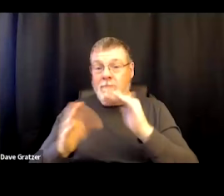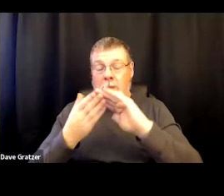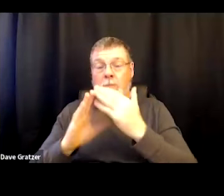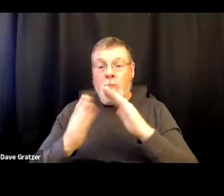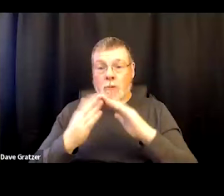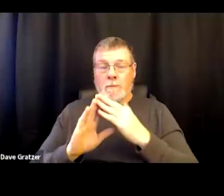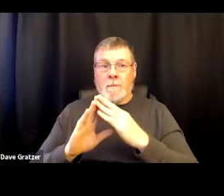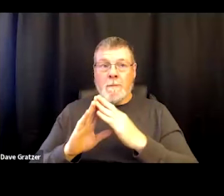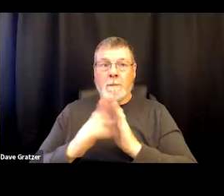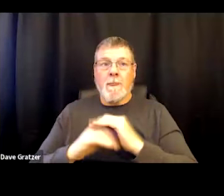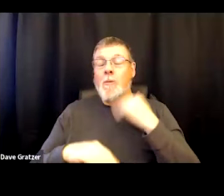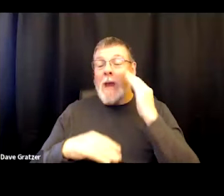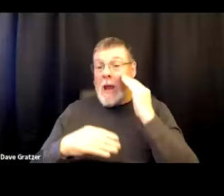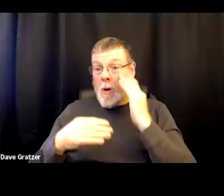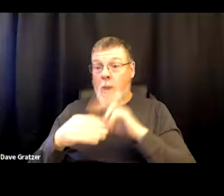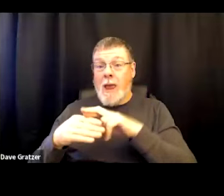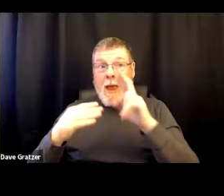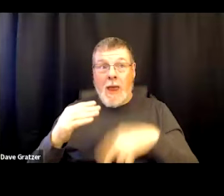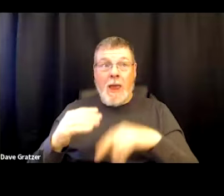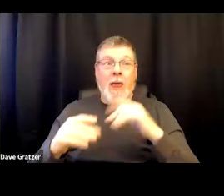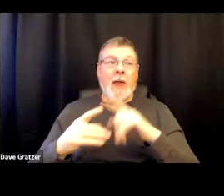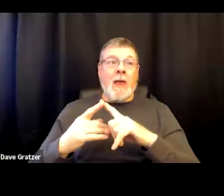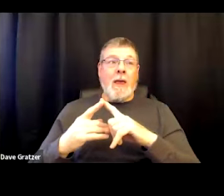So we know the outcomes of reentry services